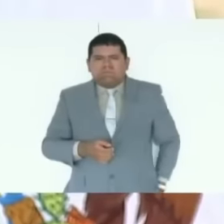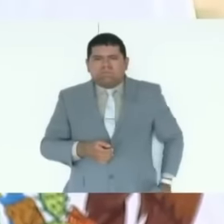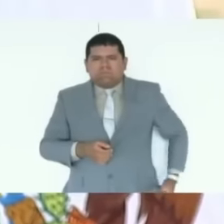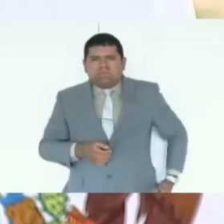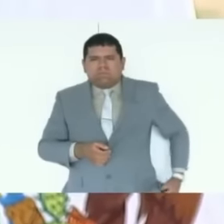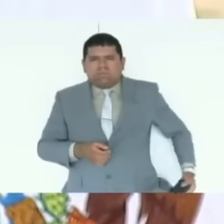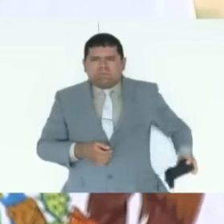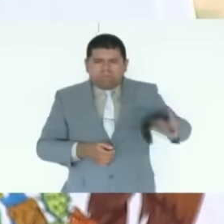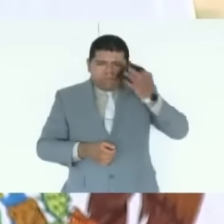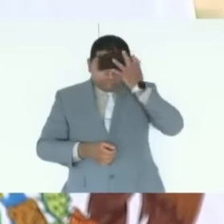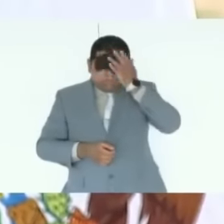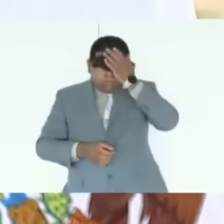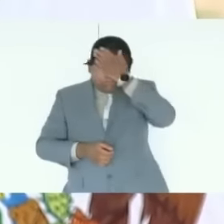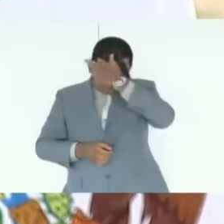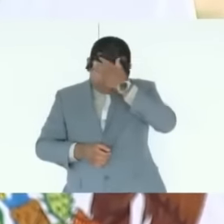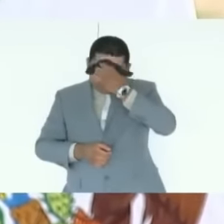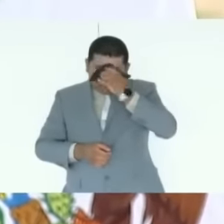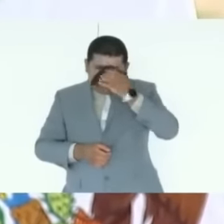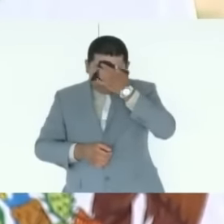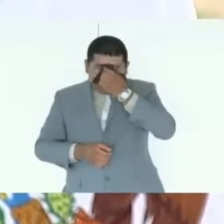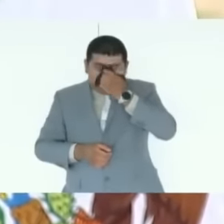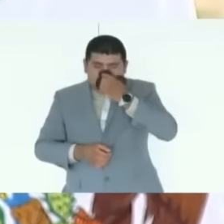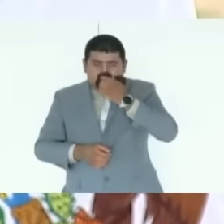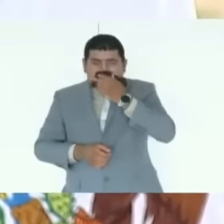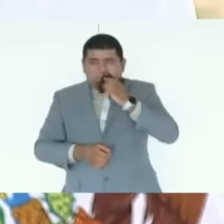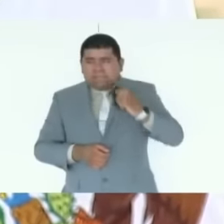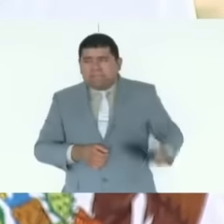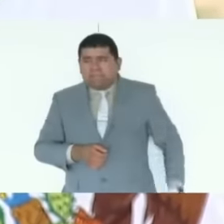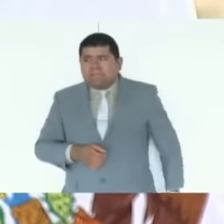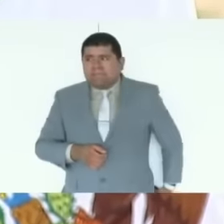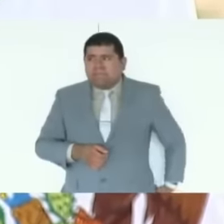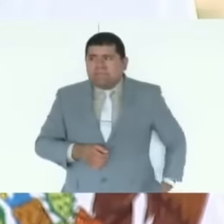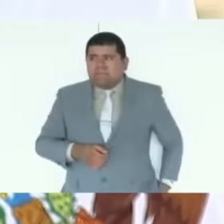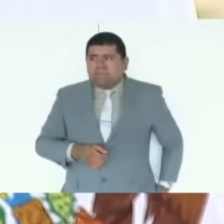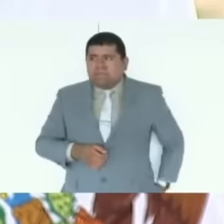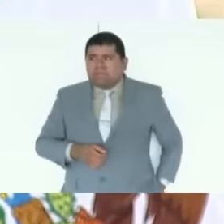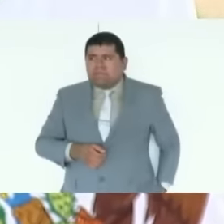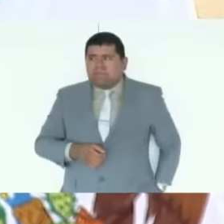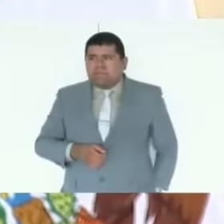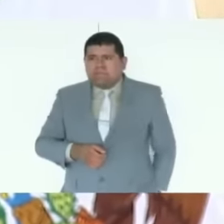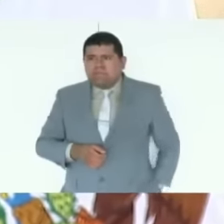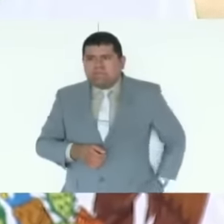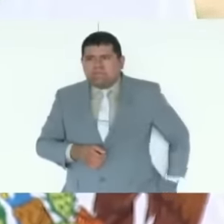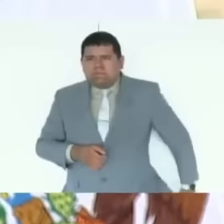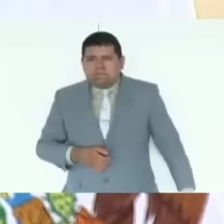in Tepica here is your municipal president to build El Libramiento